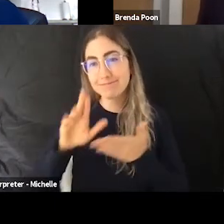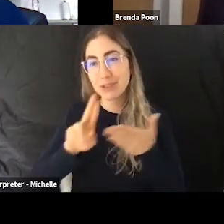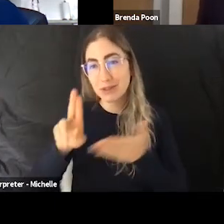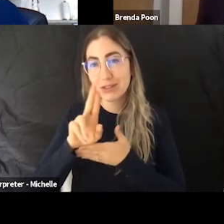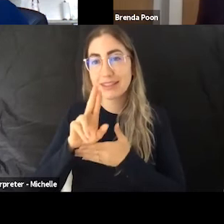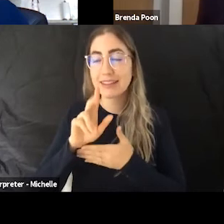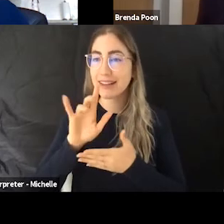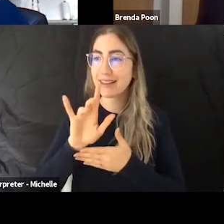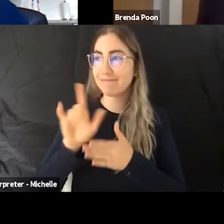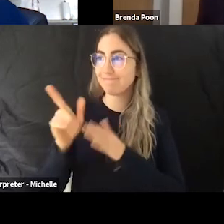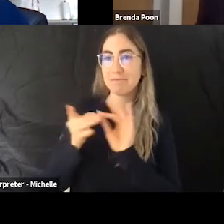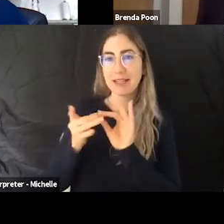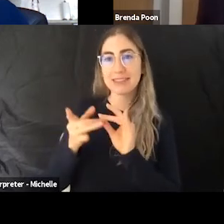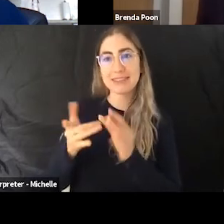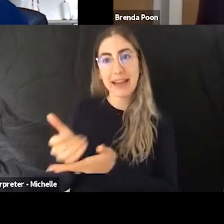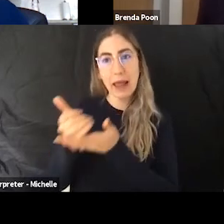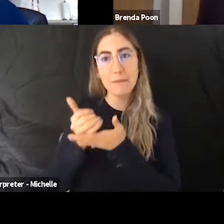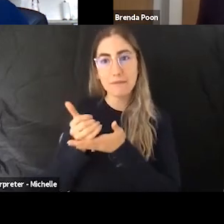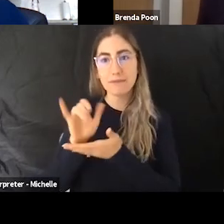POST-SECONDARY SETTINGS,